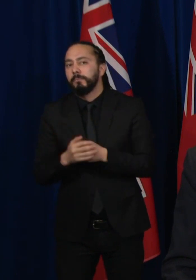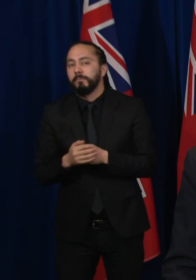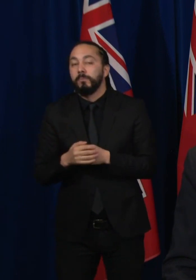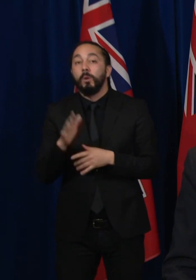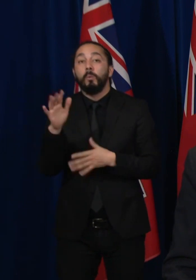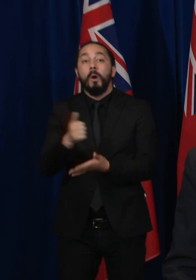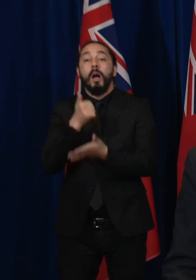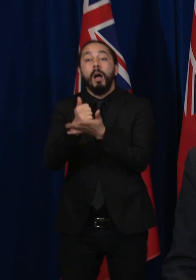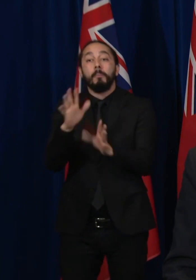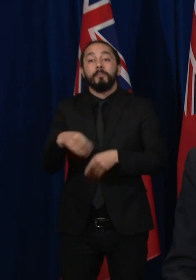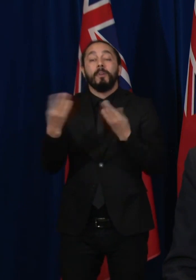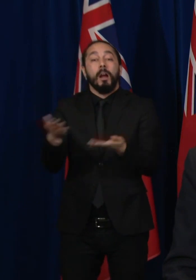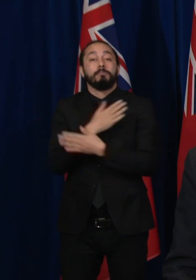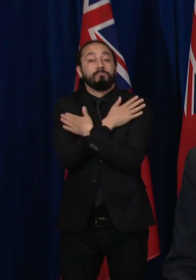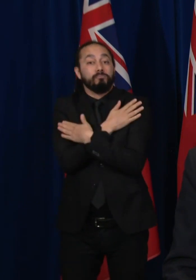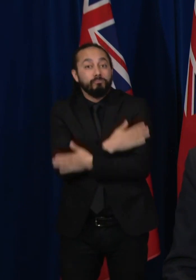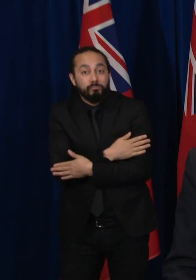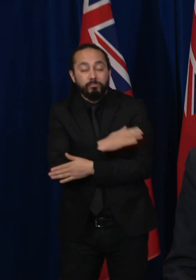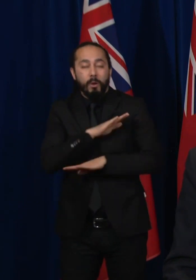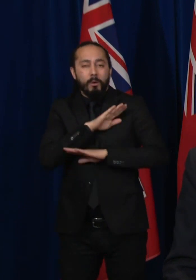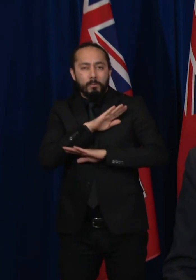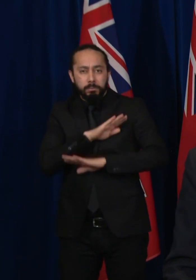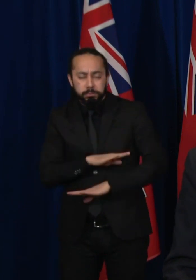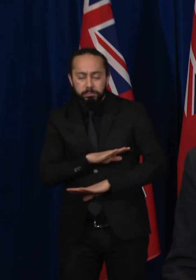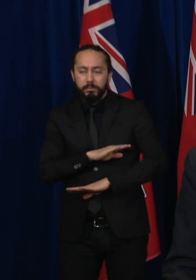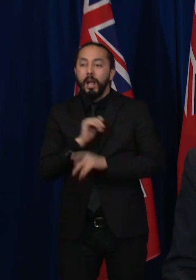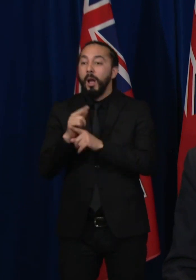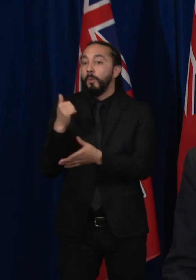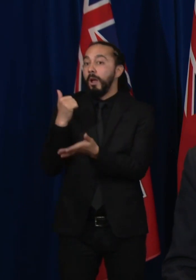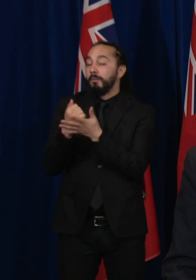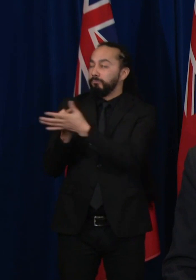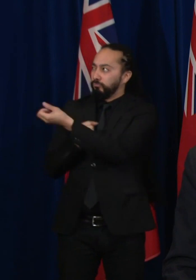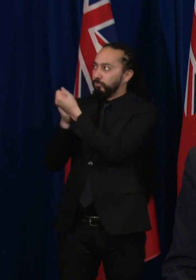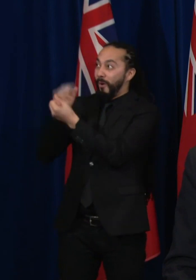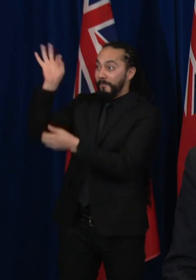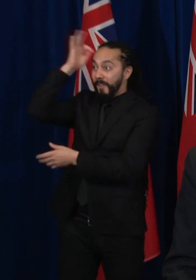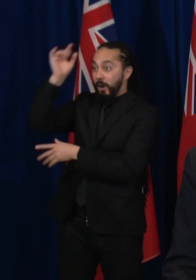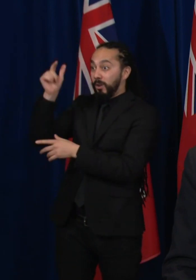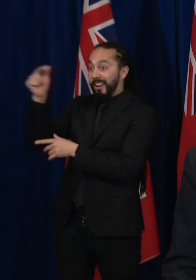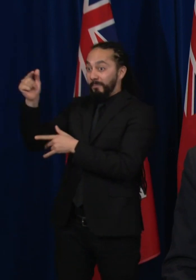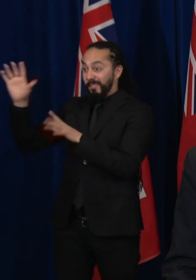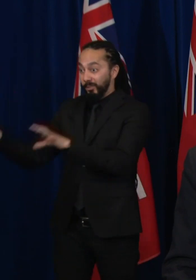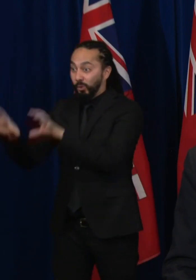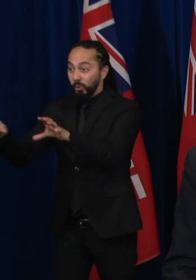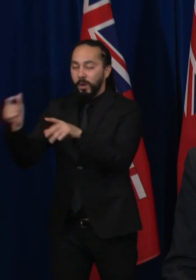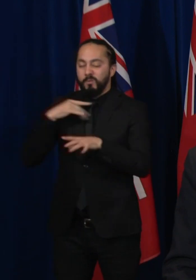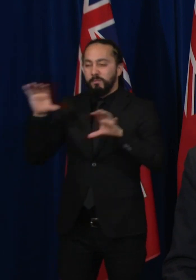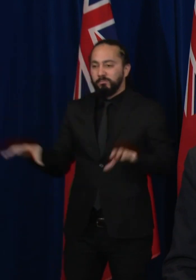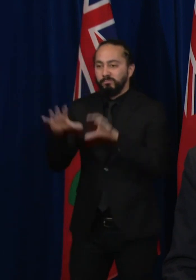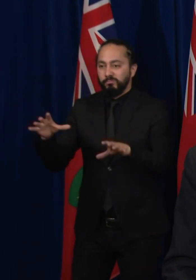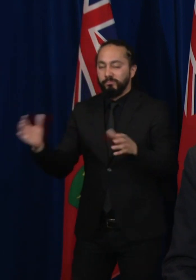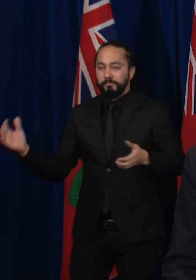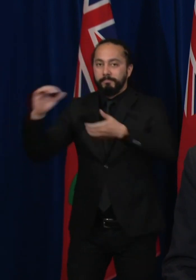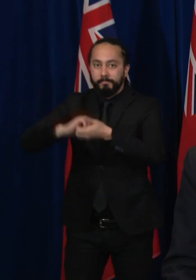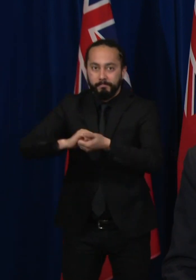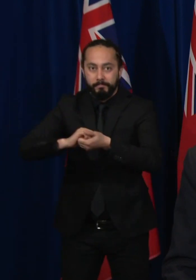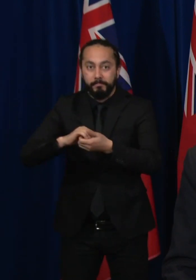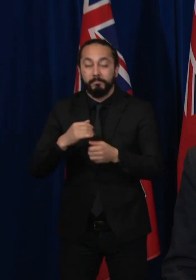economic time and build on the federal shall not perish from the earth. government's actions. I've worked closely with my federal counterpart Four score and seven years ago our fathers brought forth, as our government responses to